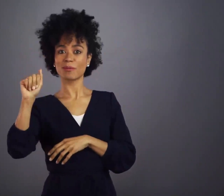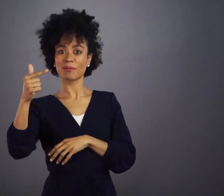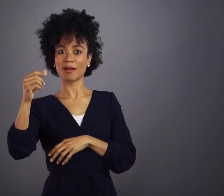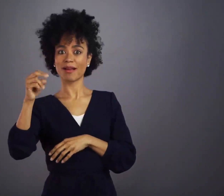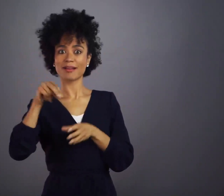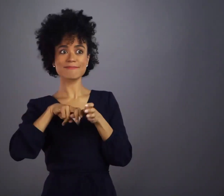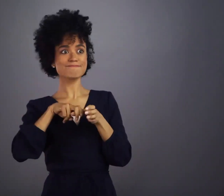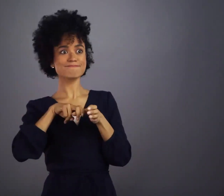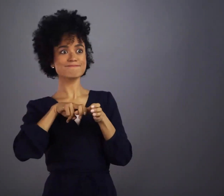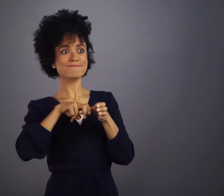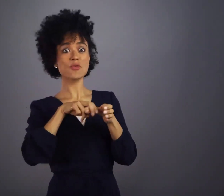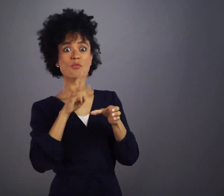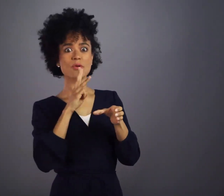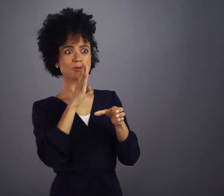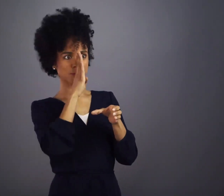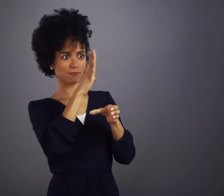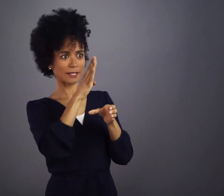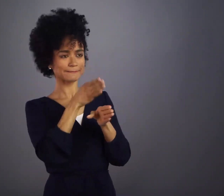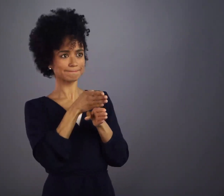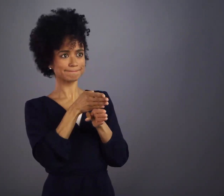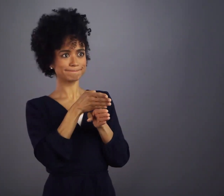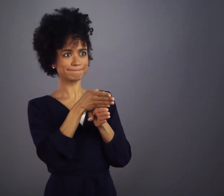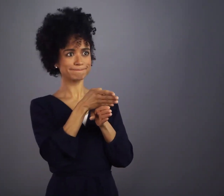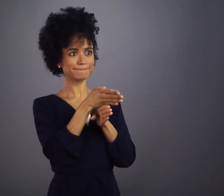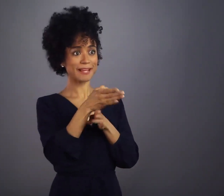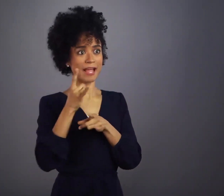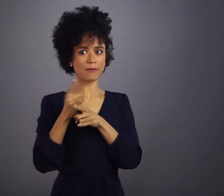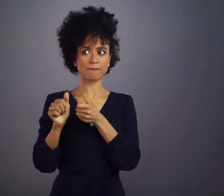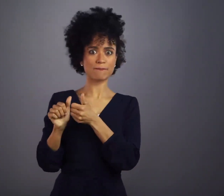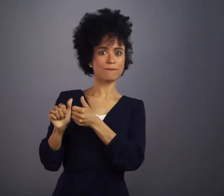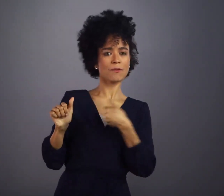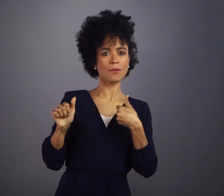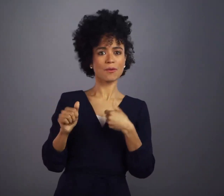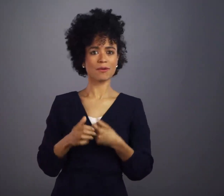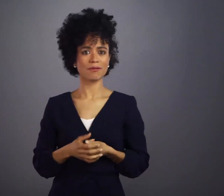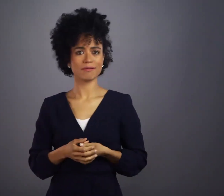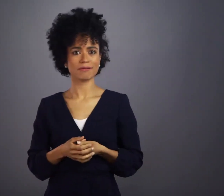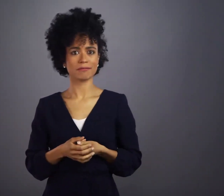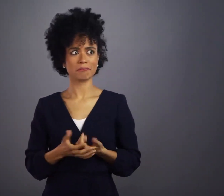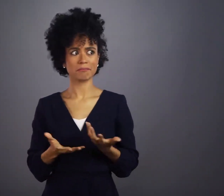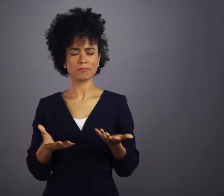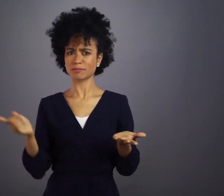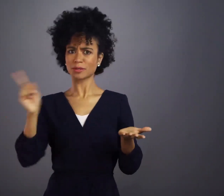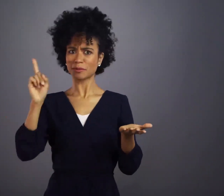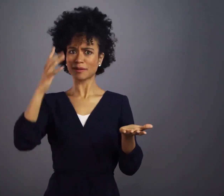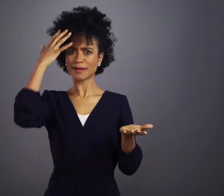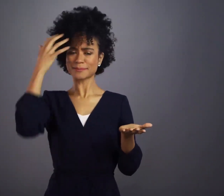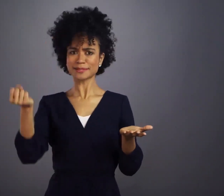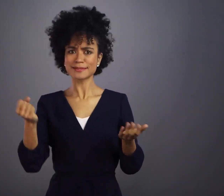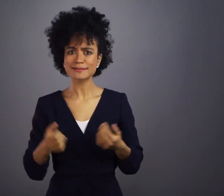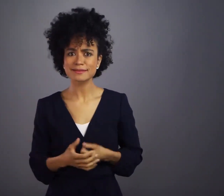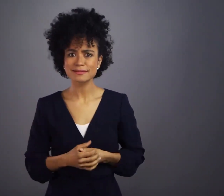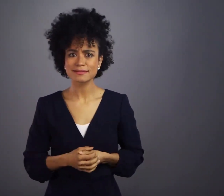What has become of the common sense and willpower that he still sometimes displays with respect to other matters?